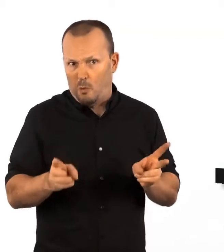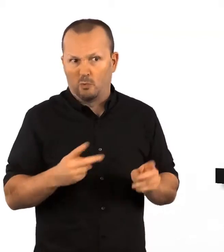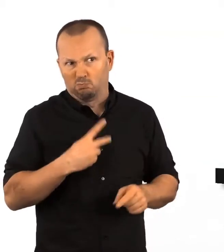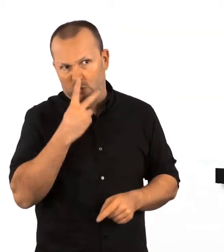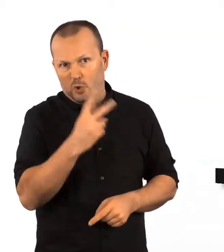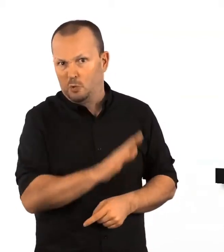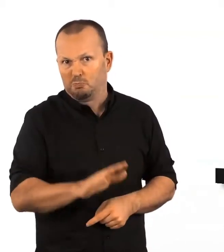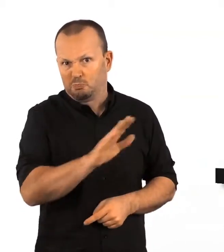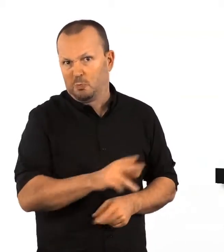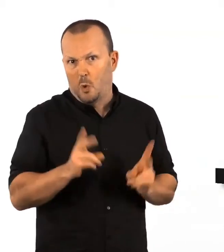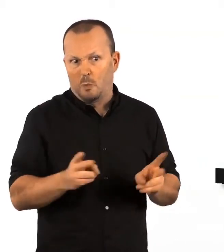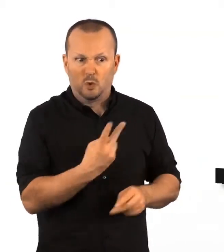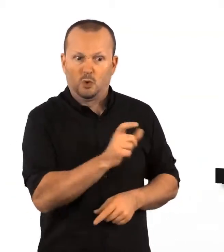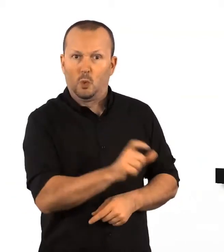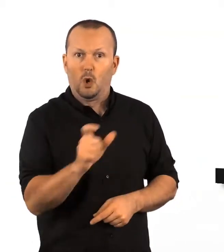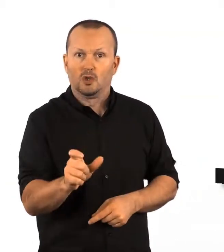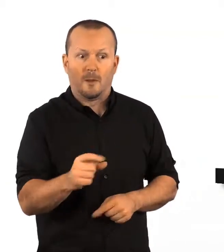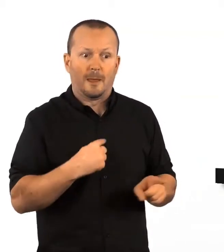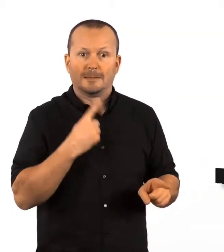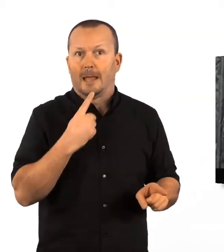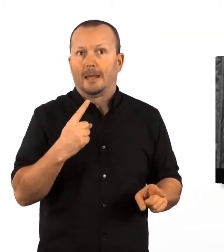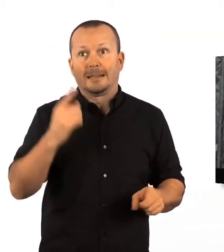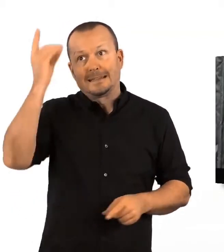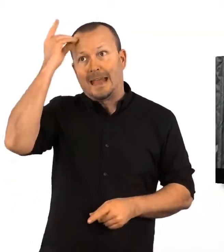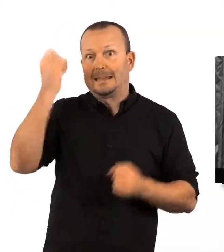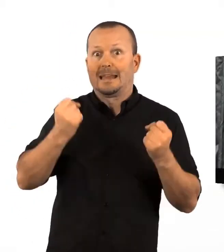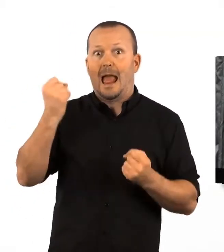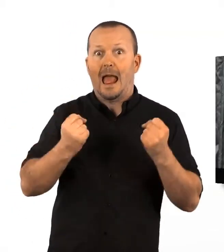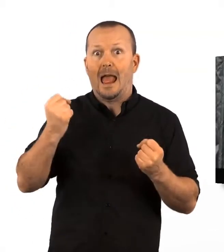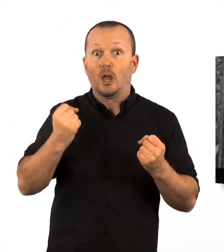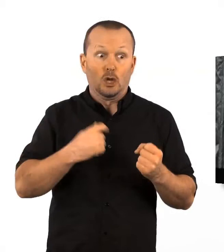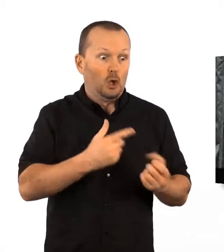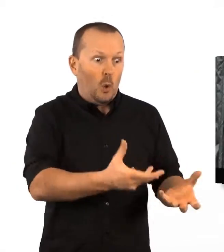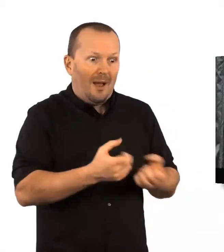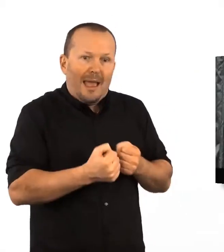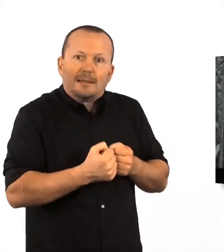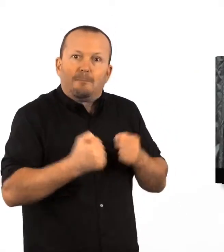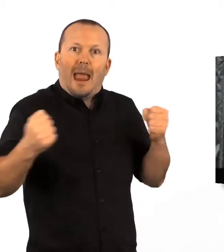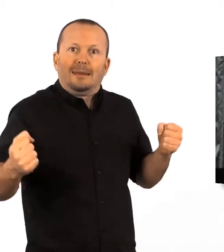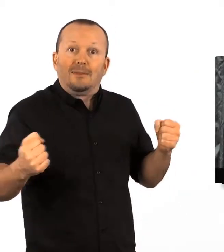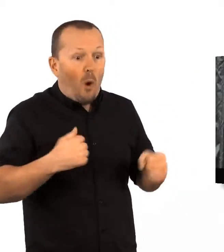around two years of age. If they say, ‘Daddy car,’ you can say, ‘that’s right, Daddy’s